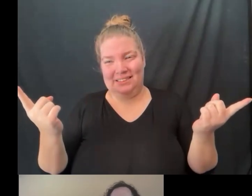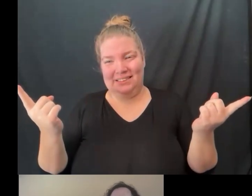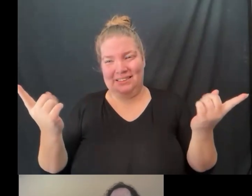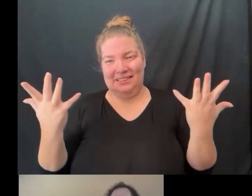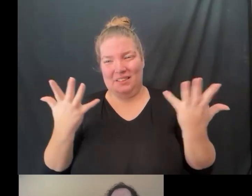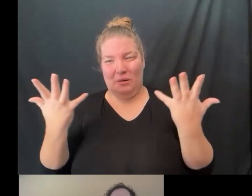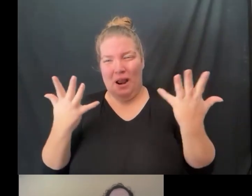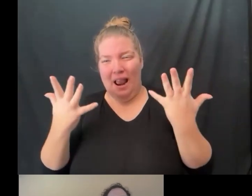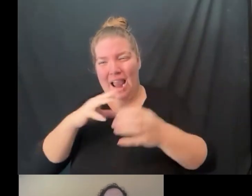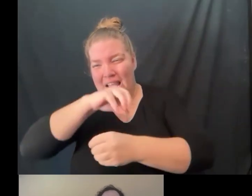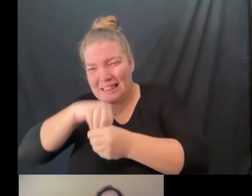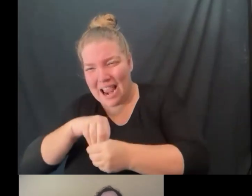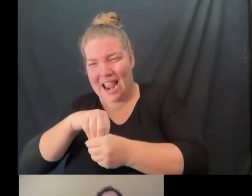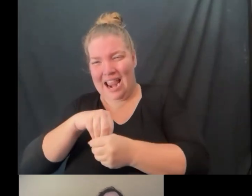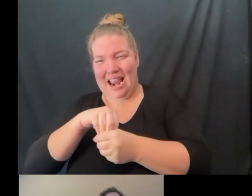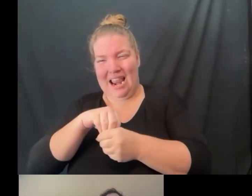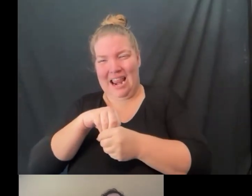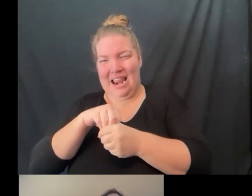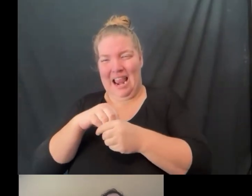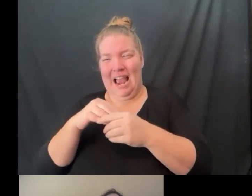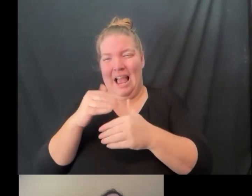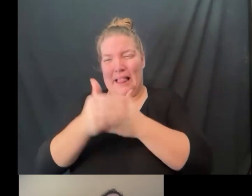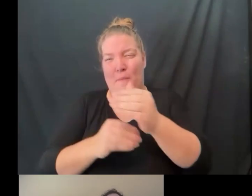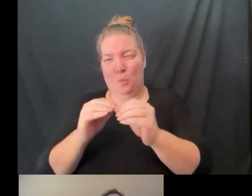we imagine would be in Phase 2. So if you were connecting the dots,